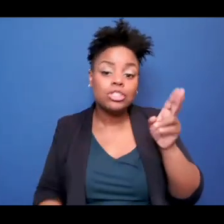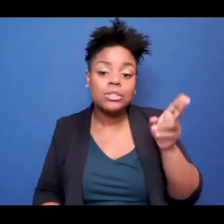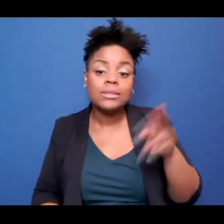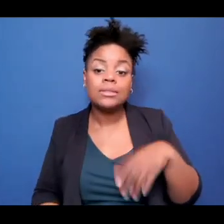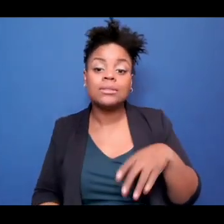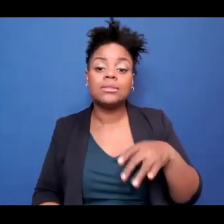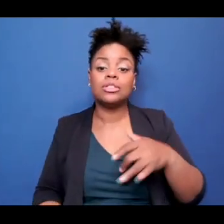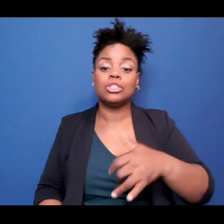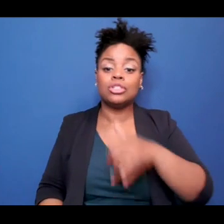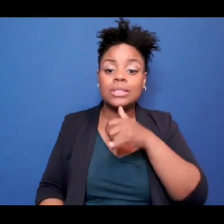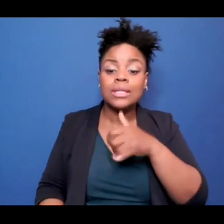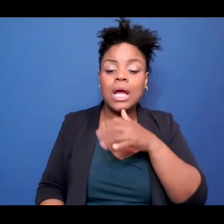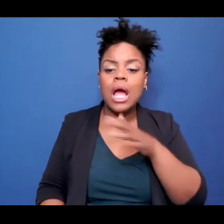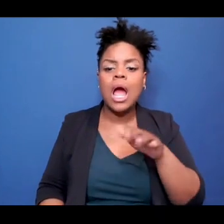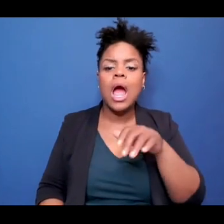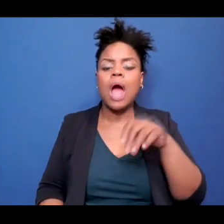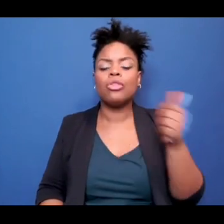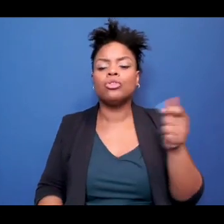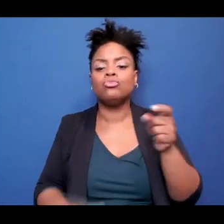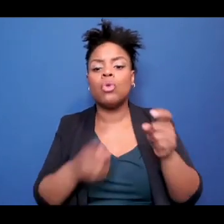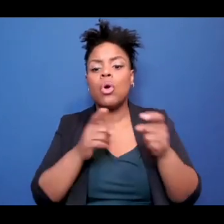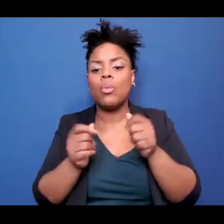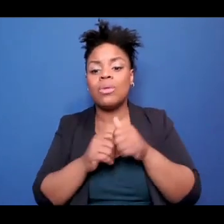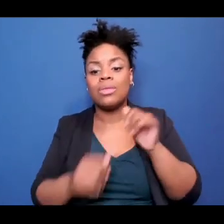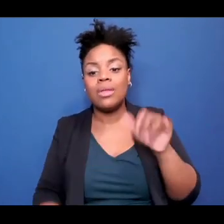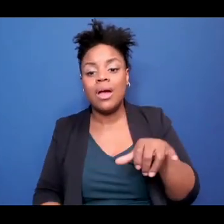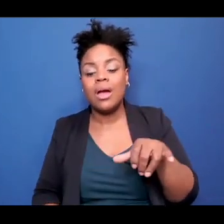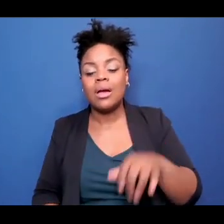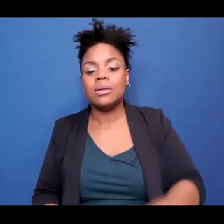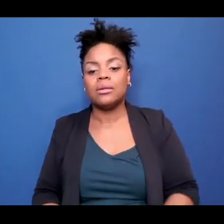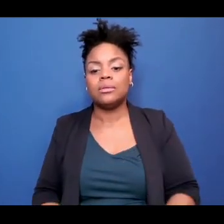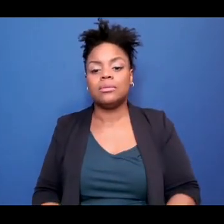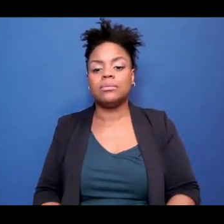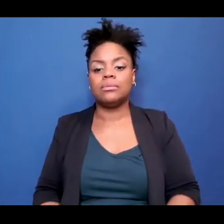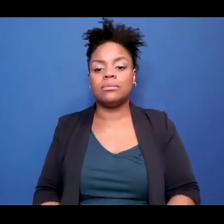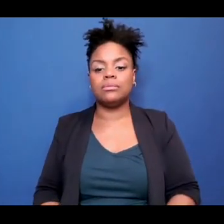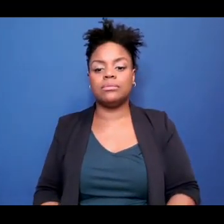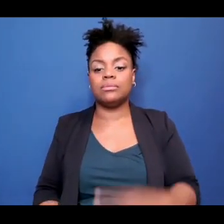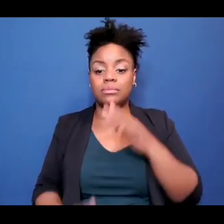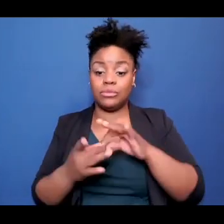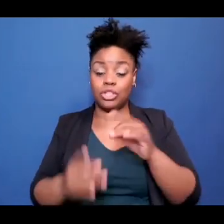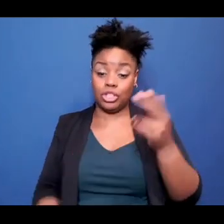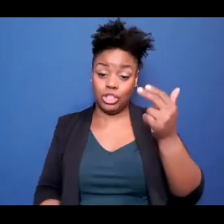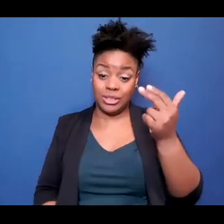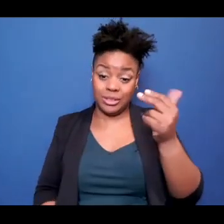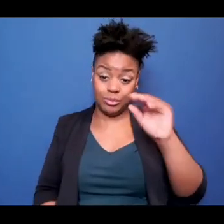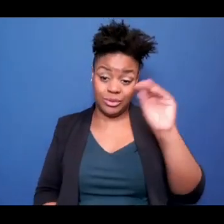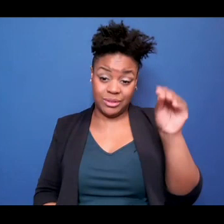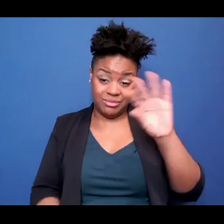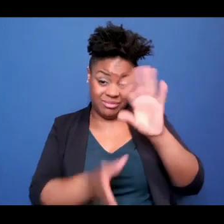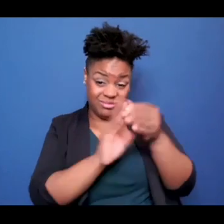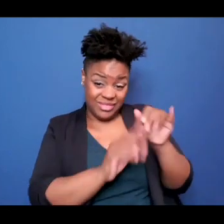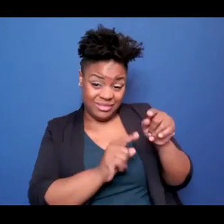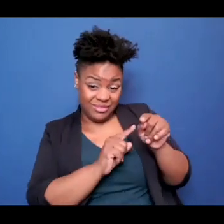OF HAVING ALCOHOL PROBLEMS, WE STILL FOUND THAT EACH ADDITIONAL AD WAS ASSOCIATED WITH 13